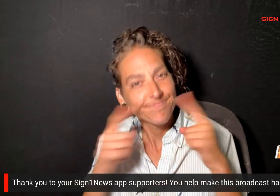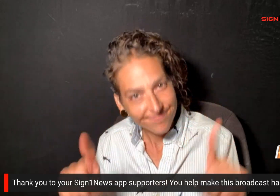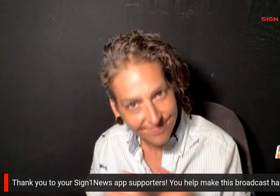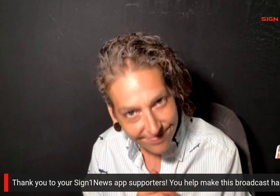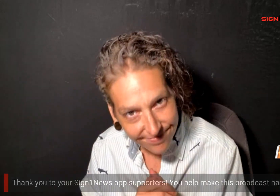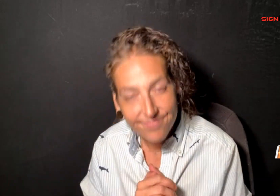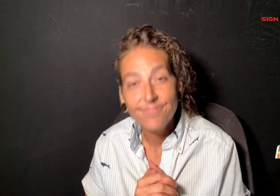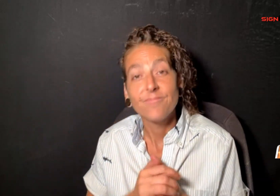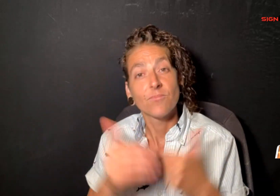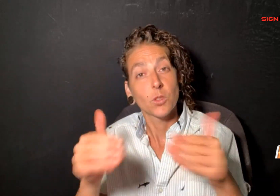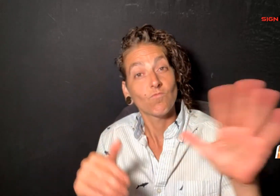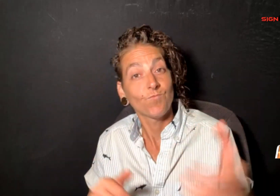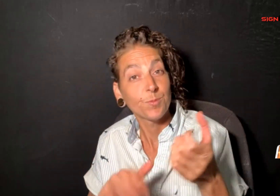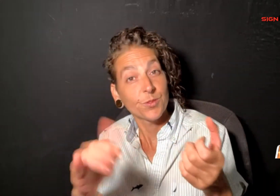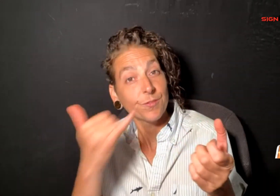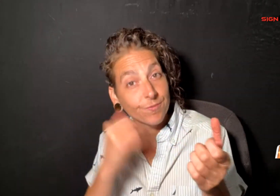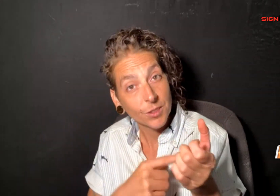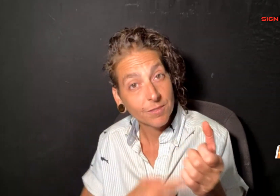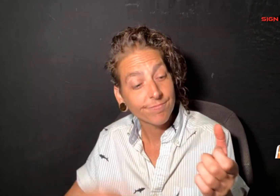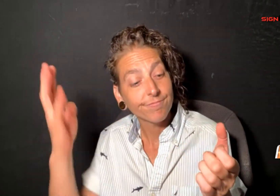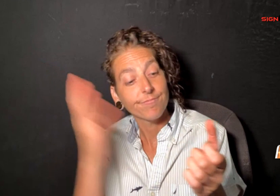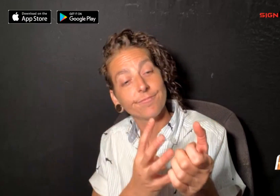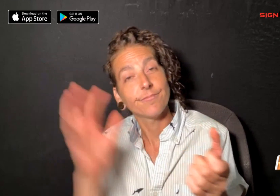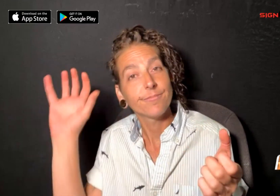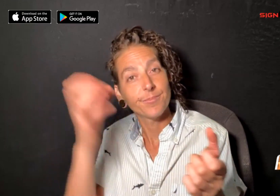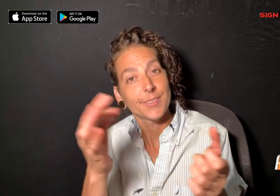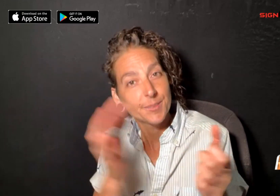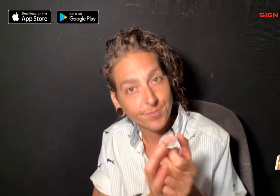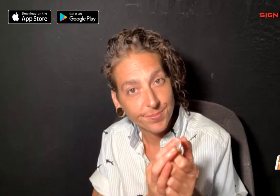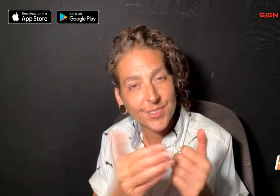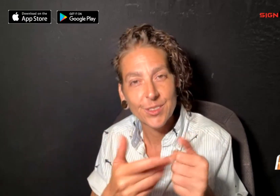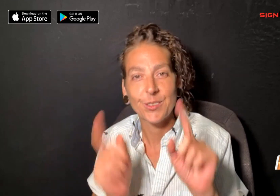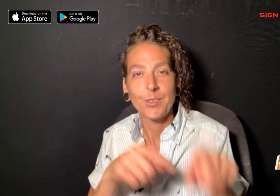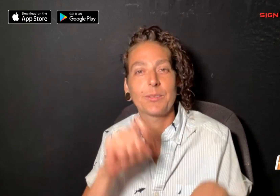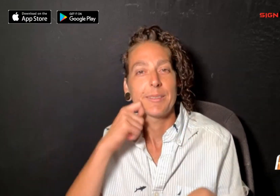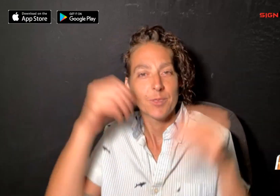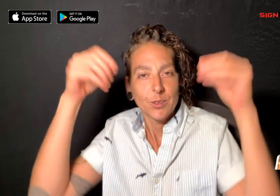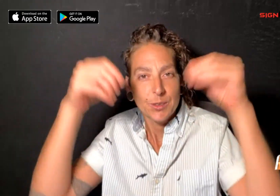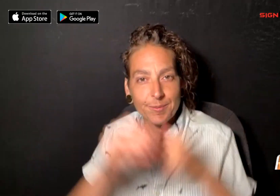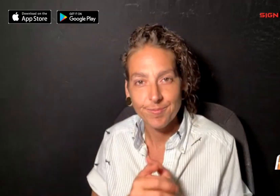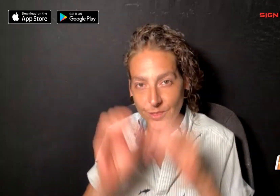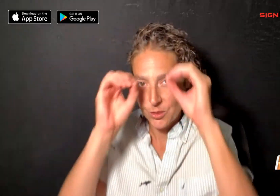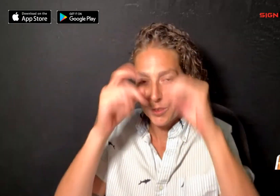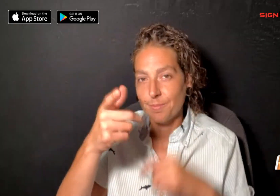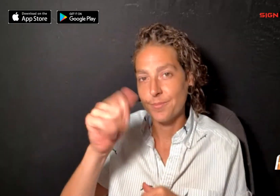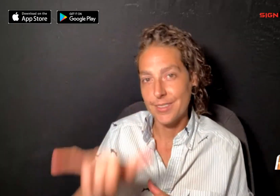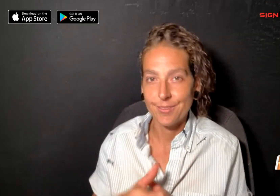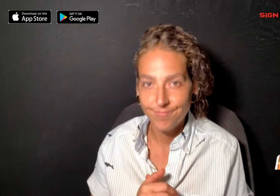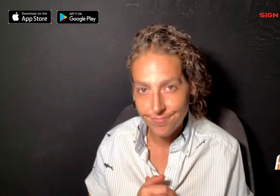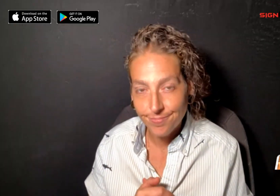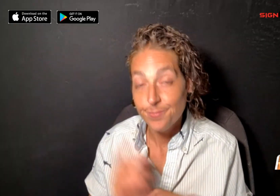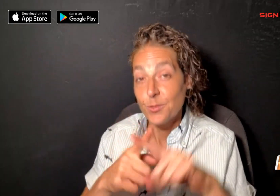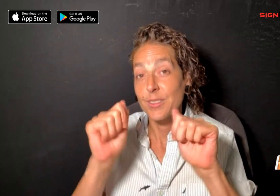You can download the Sign One News app by heading to the app store or Google Play Store on your smartphone. And you can also watch on Apple tv,